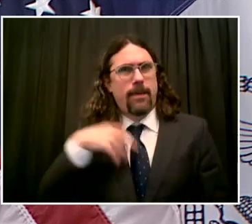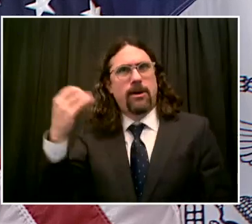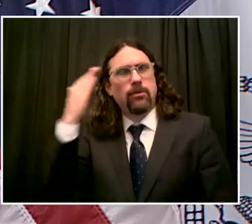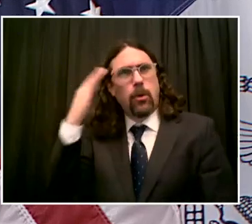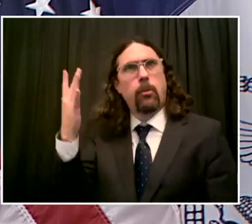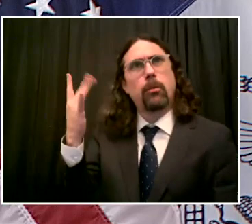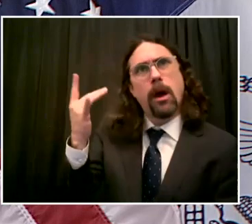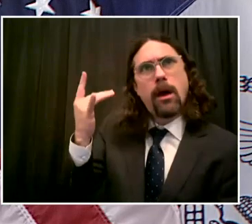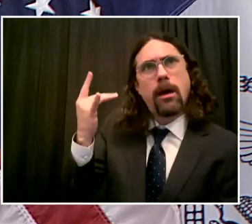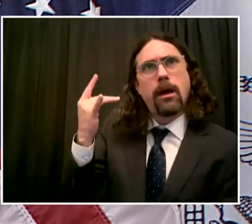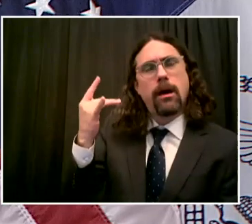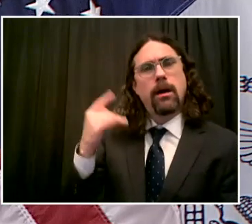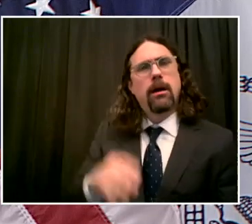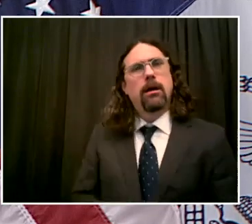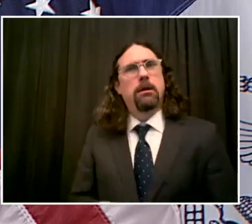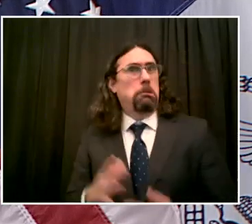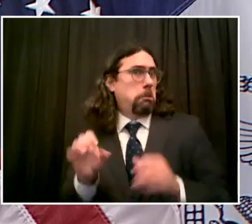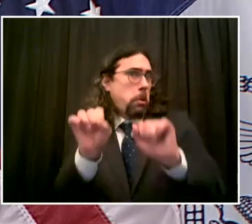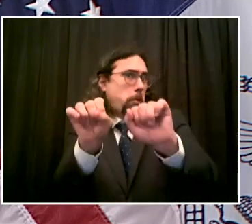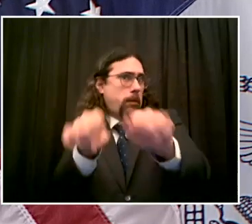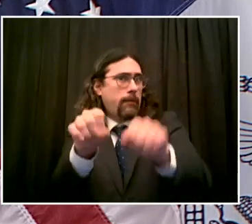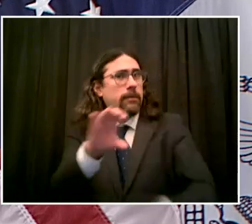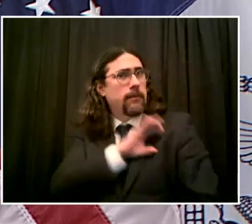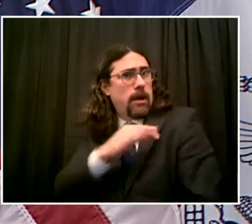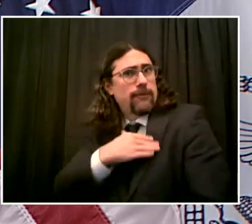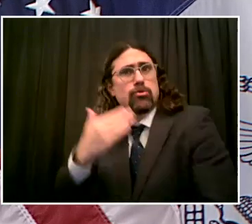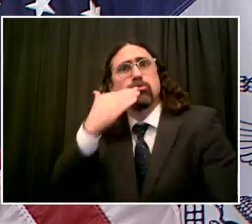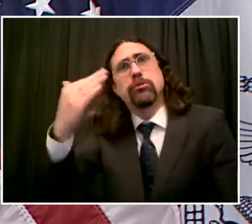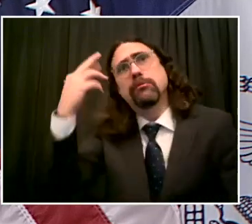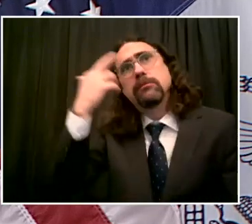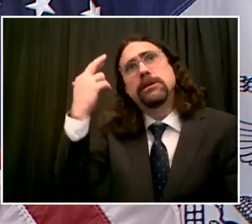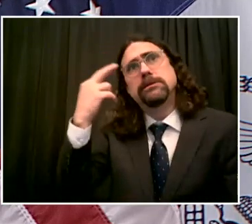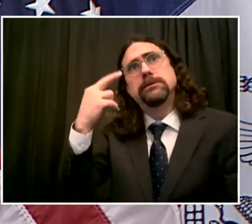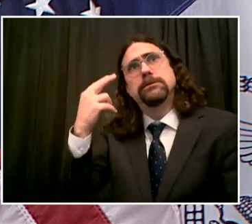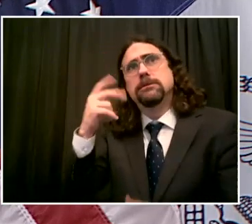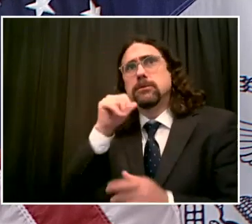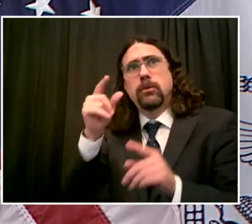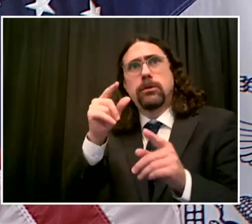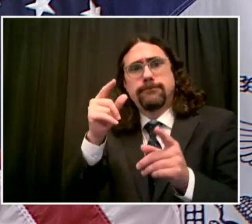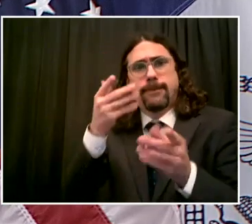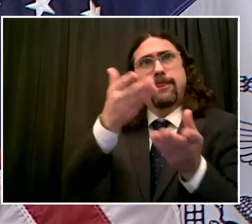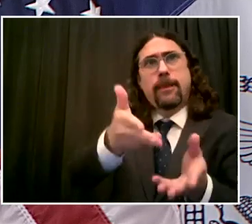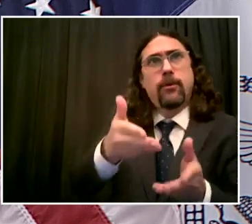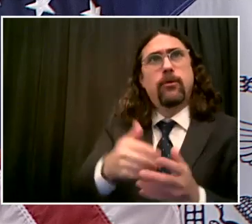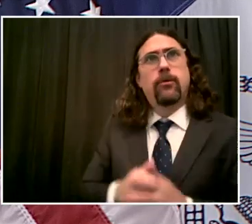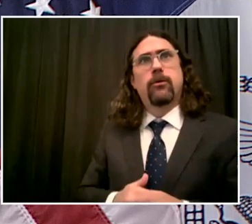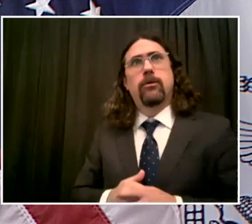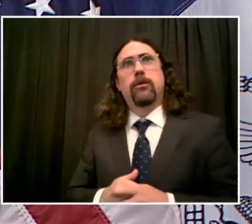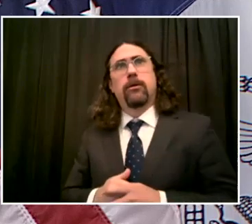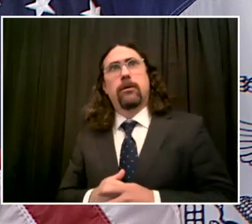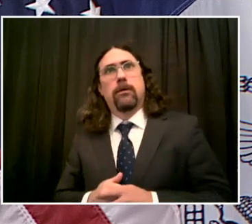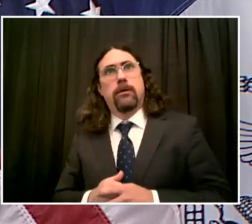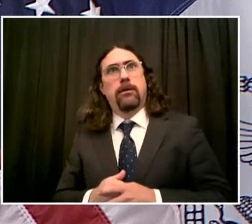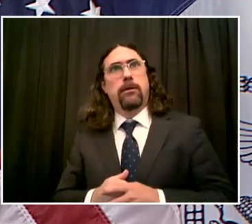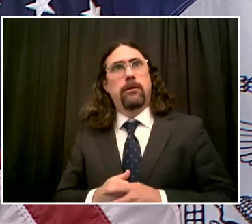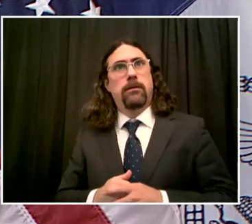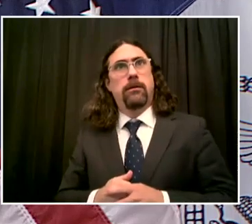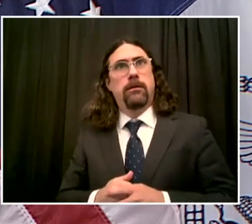DO. I WANT TO BEC LERA. ORF NYA REASON SOMEONE DIDN'T RESPOND THAT COULD HAVE RESPONDED, THAT'S WRONG.